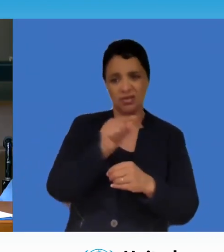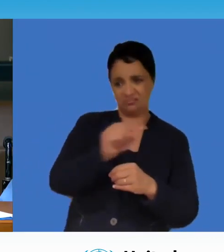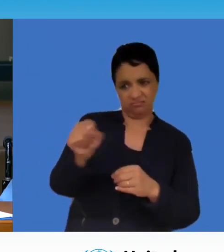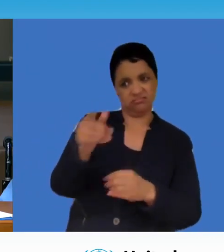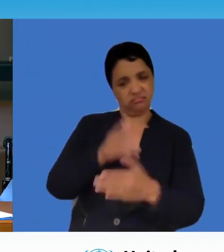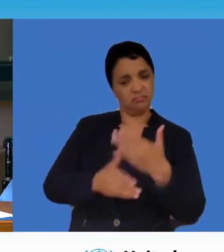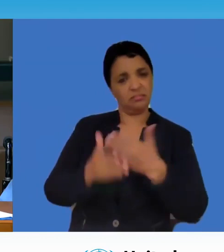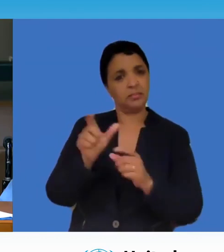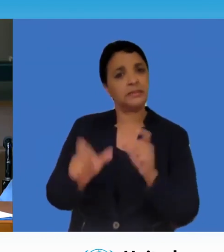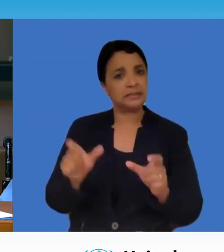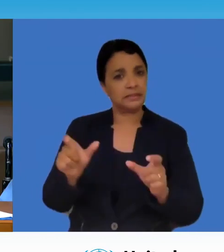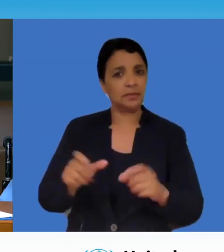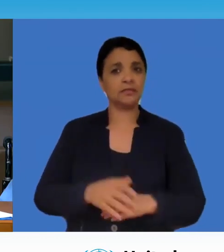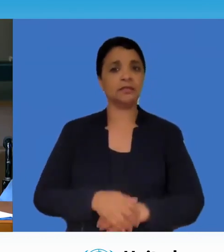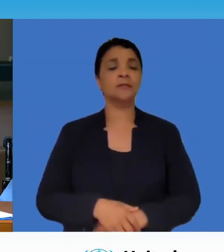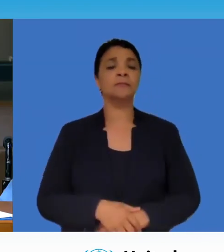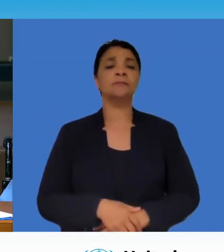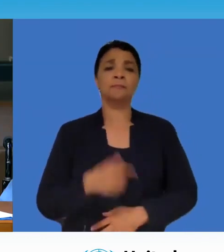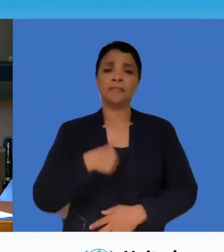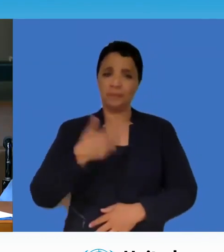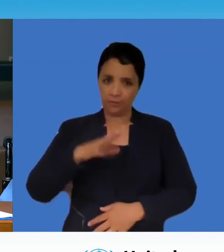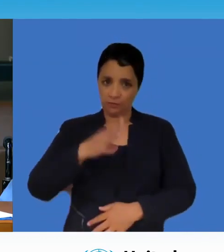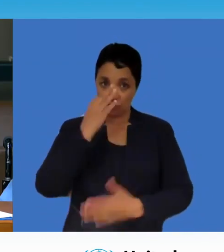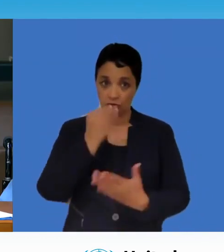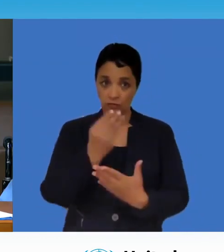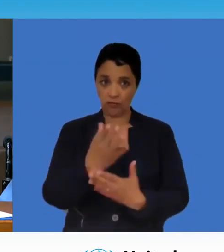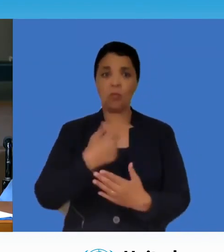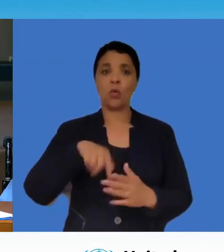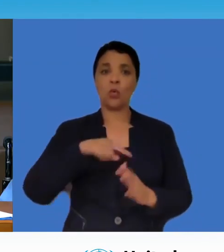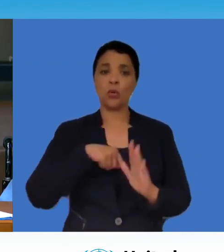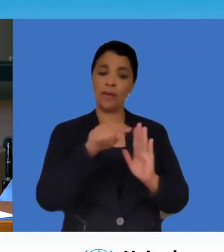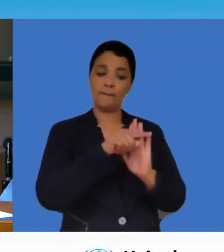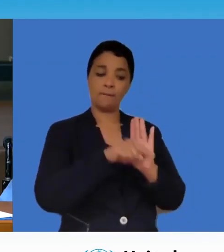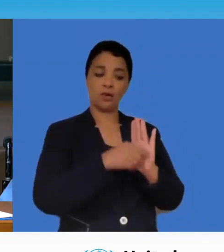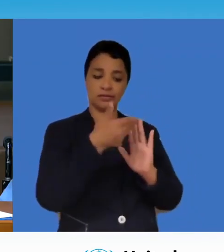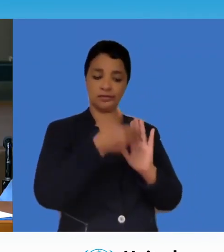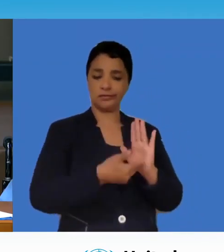for persons with disabilities I mentioned in My overall remarks this policy brief that we've